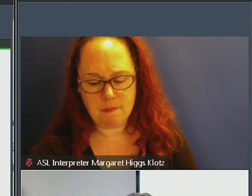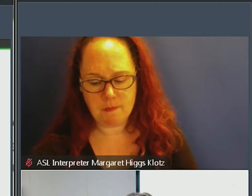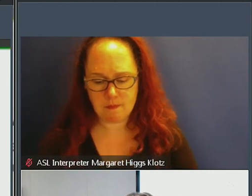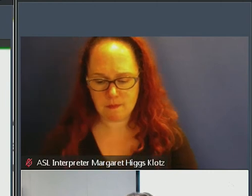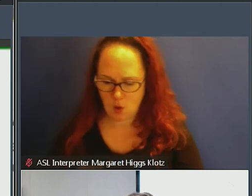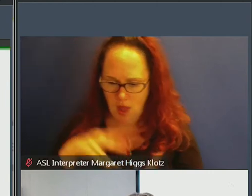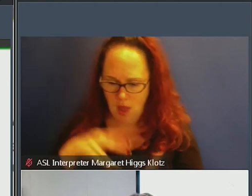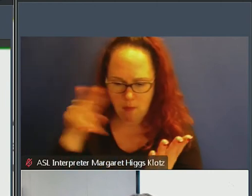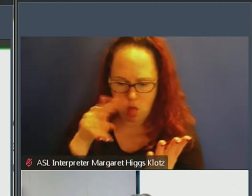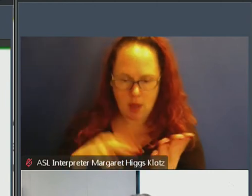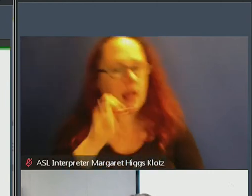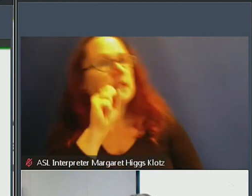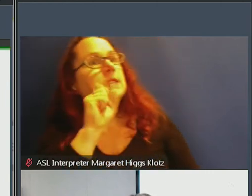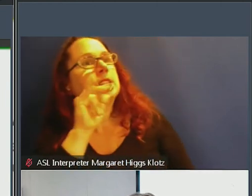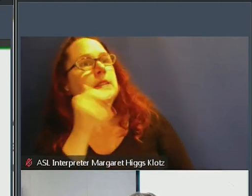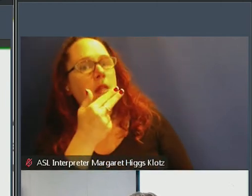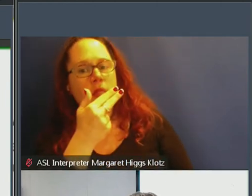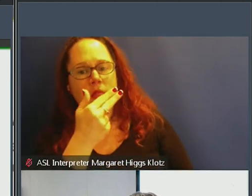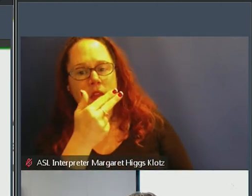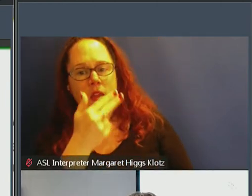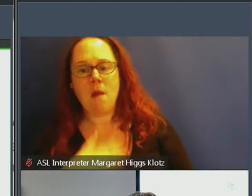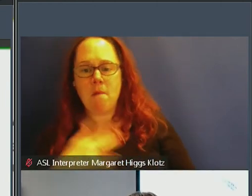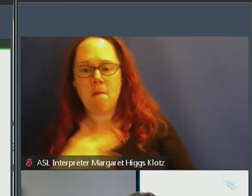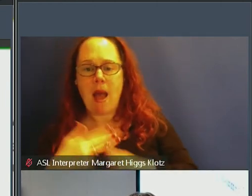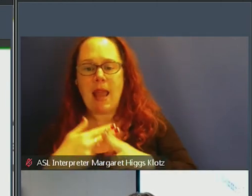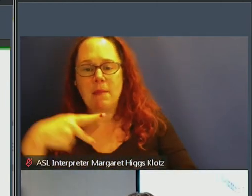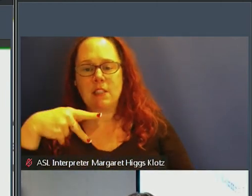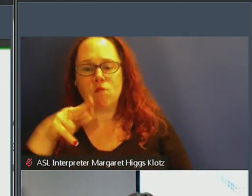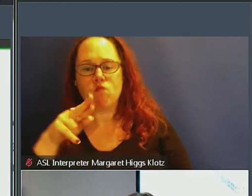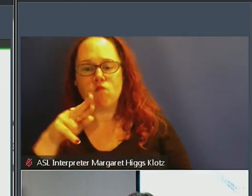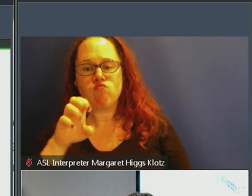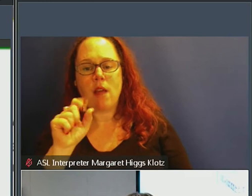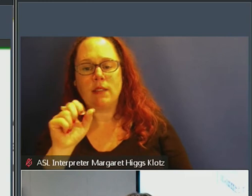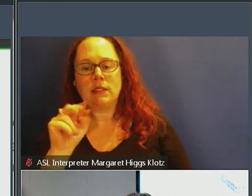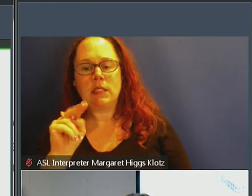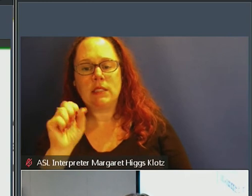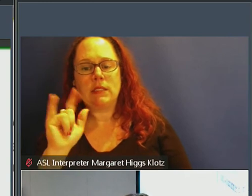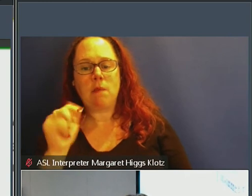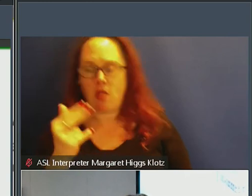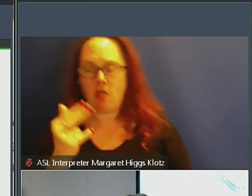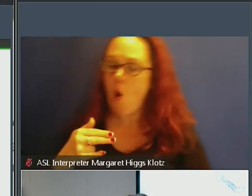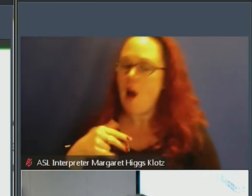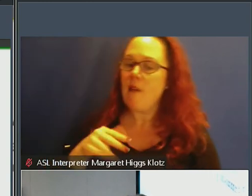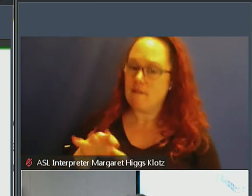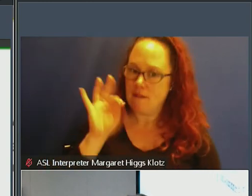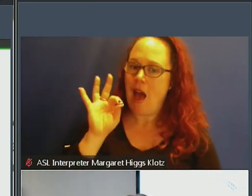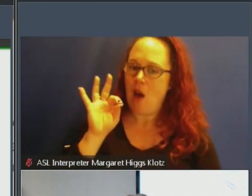Smith. My name is my name is Preston Smith, man. Oh, I see. Okay. Got it. Okay. Well that helps. Let me just double check.